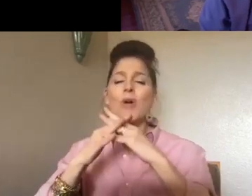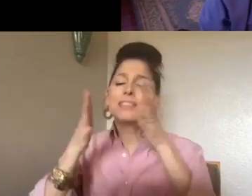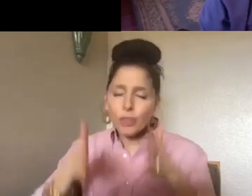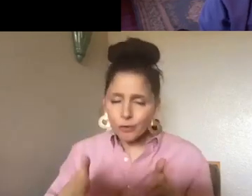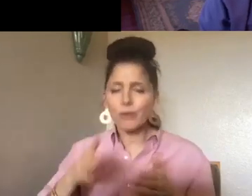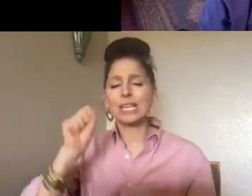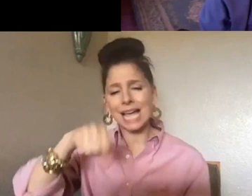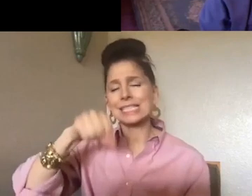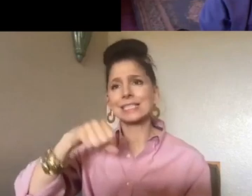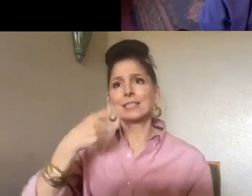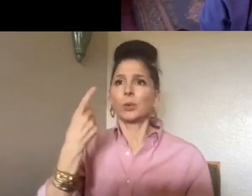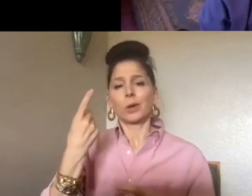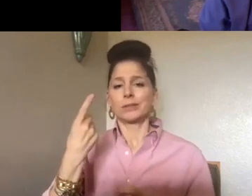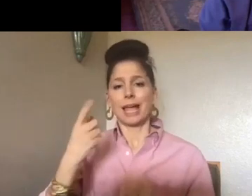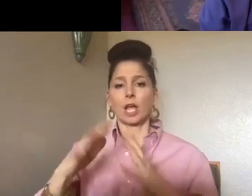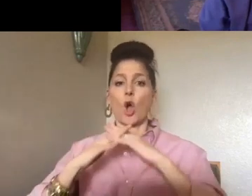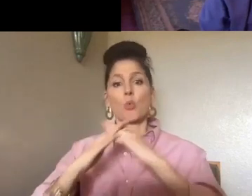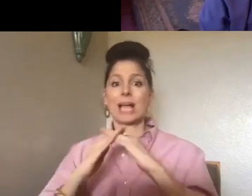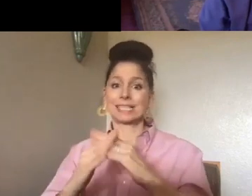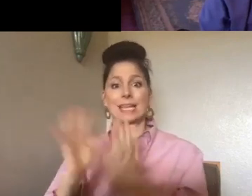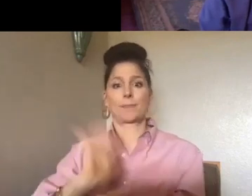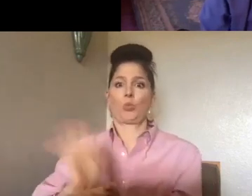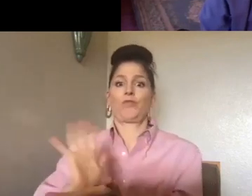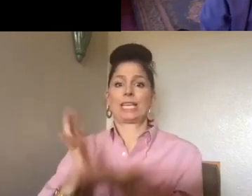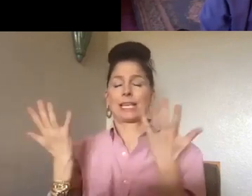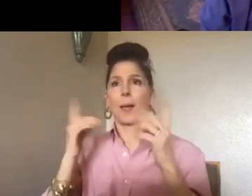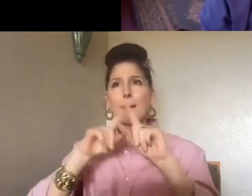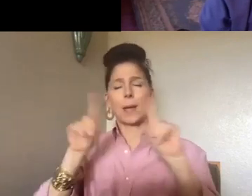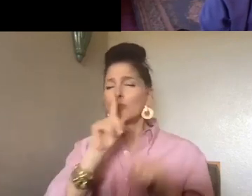his journey to become a wrestler. I mean it was a wrestling movie,